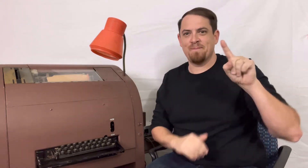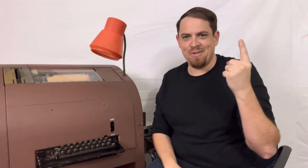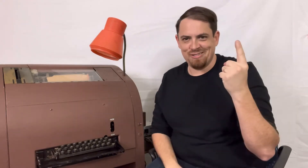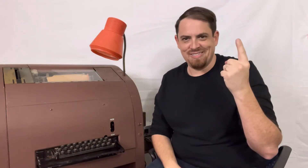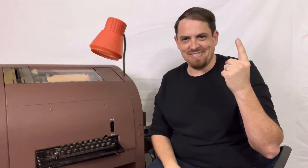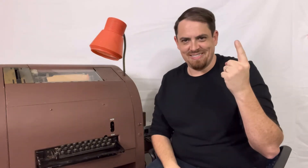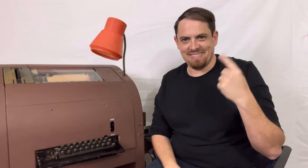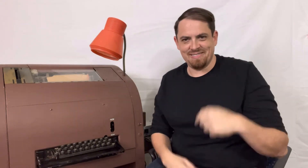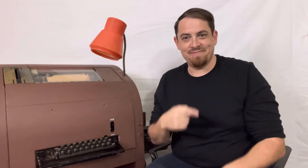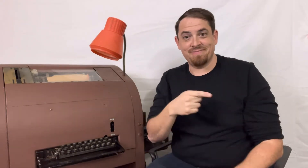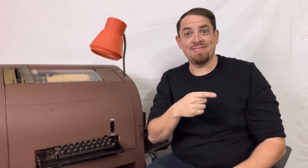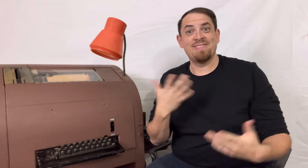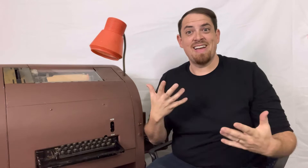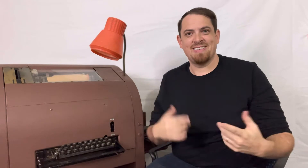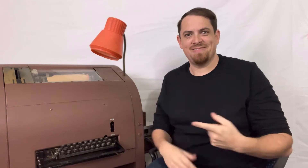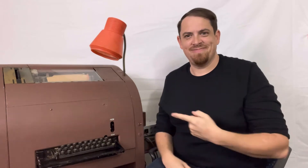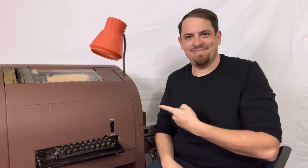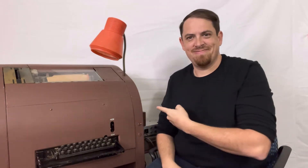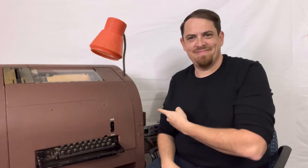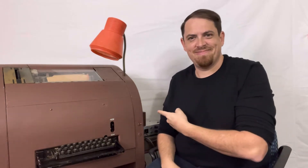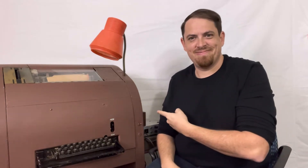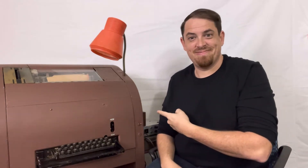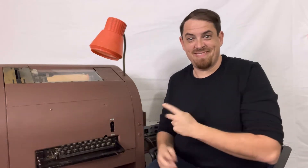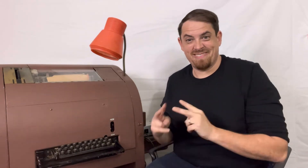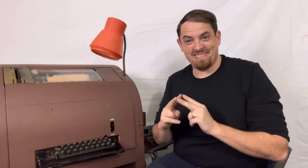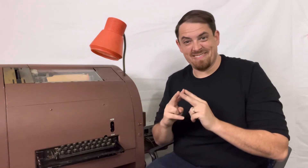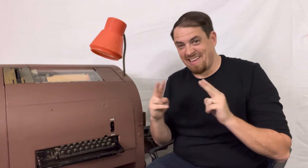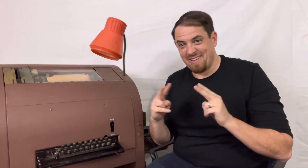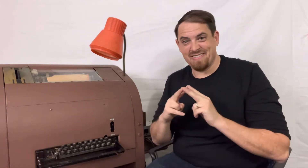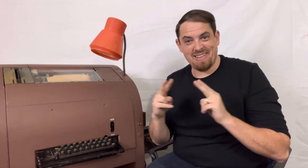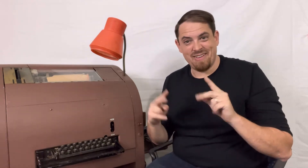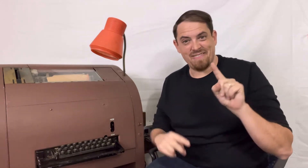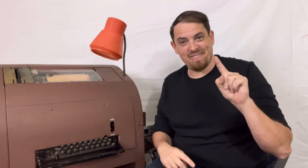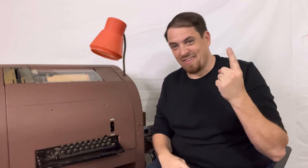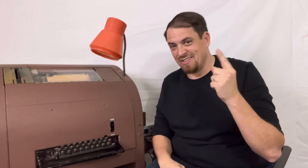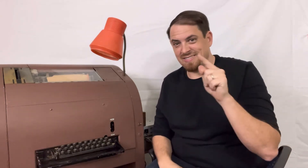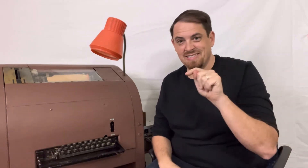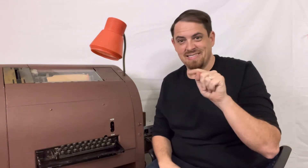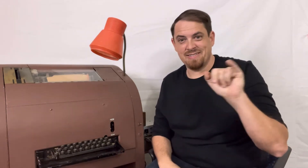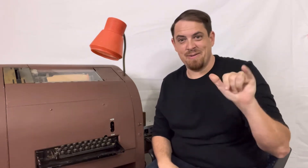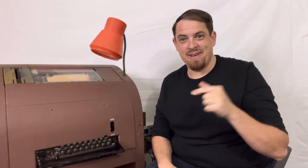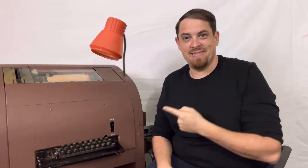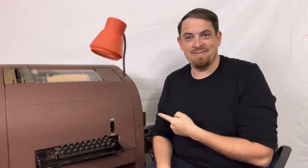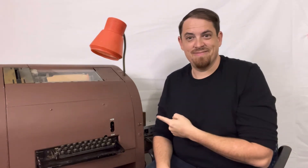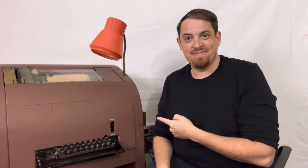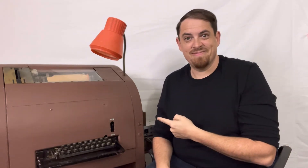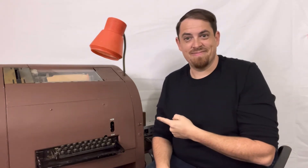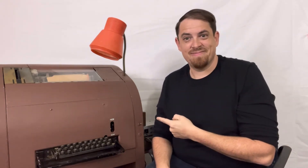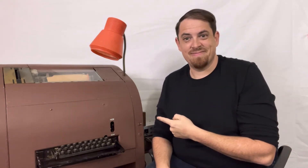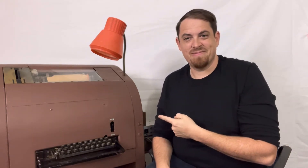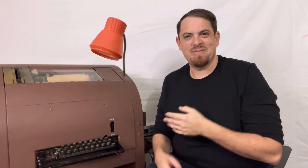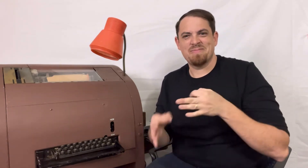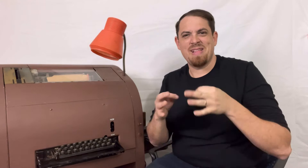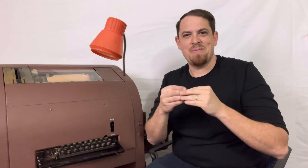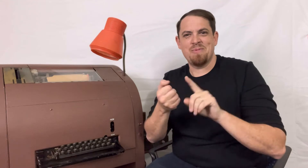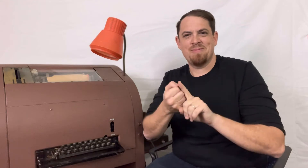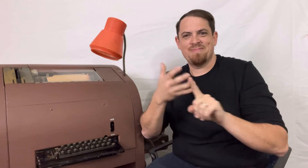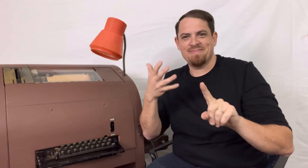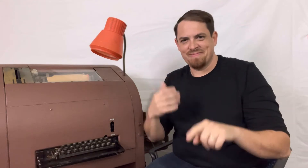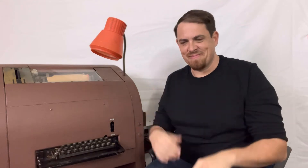developed first. An example of which I have here next to me one of the first original TTY.